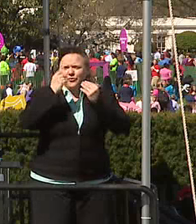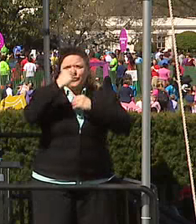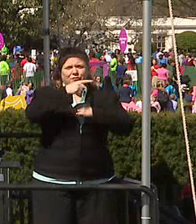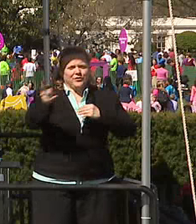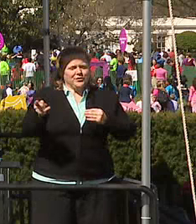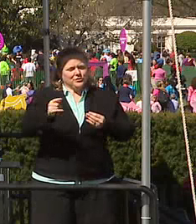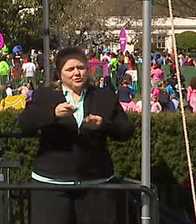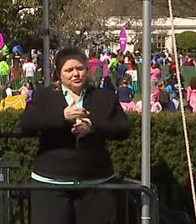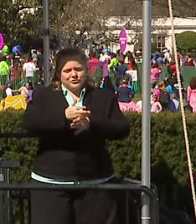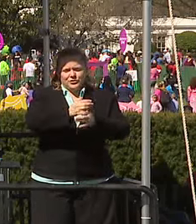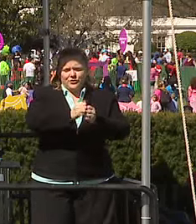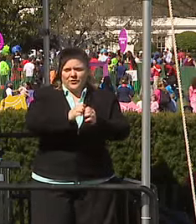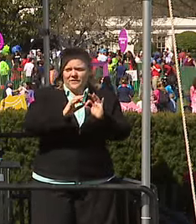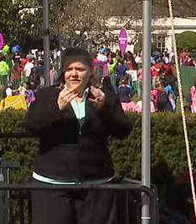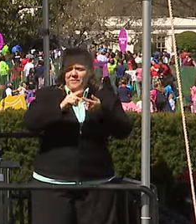Kwame Onwuachi: How you guys doing? Happy Easter.